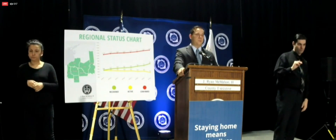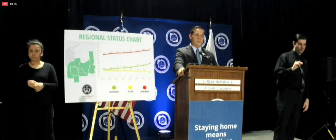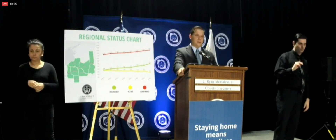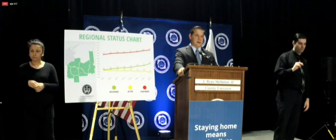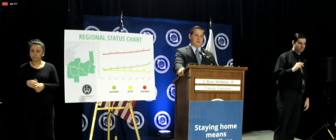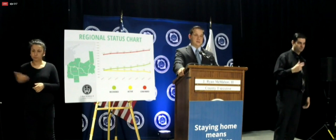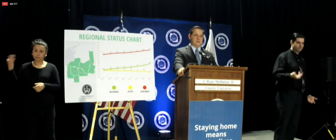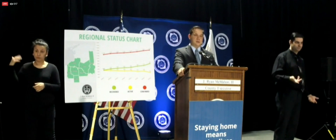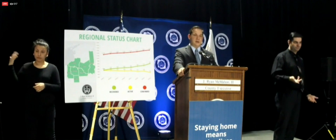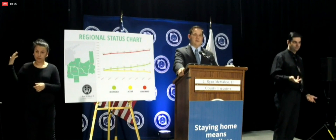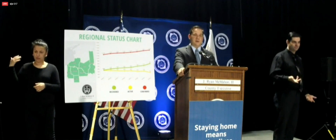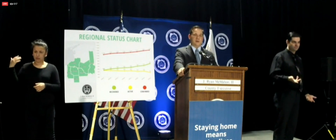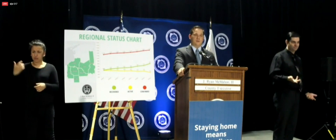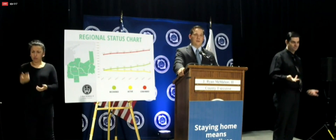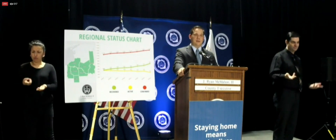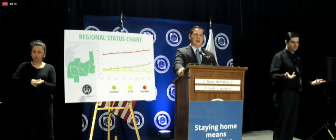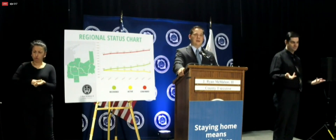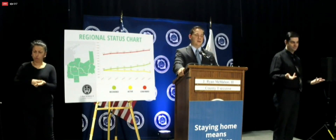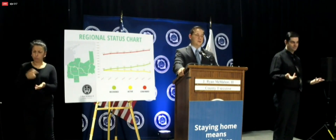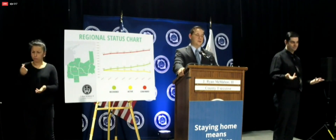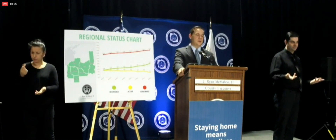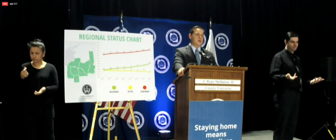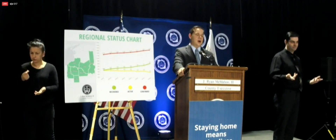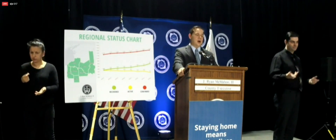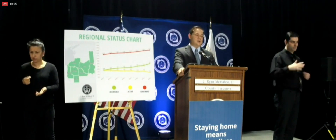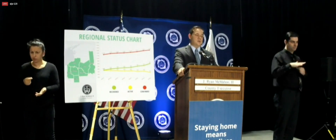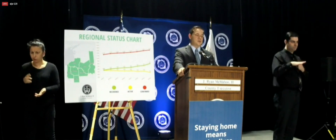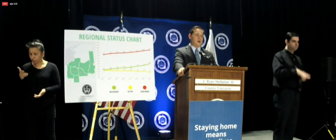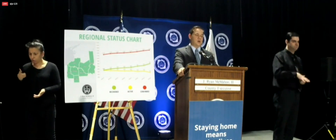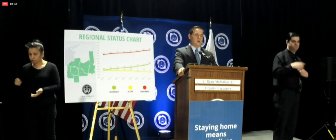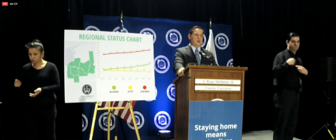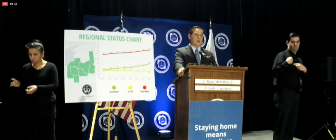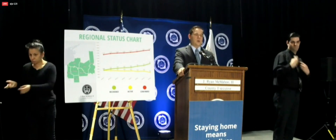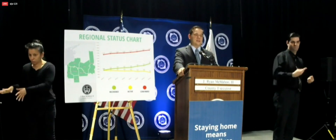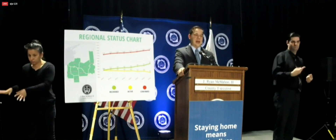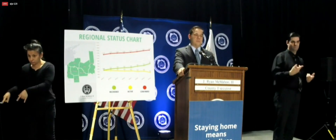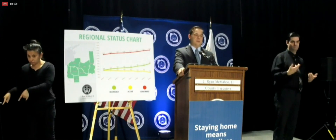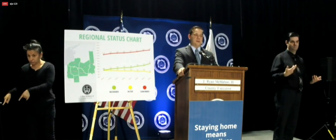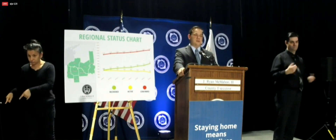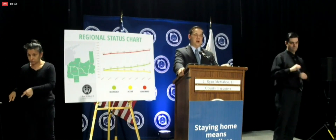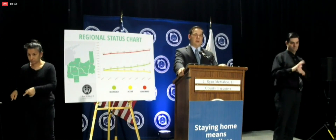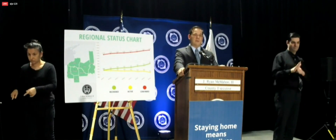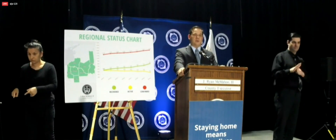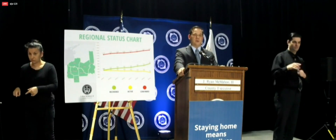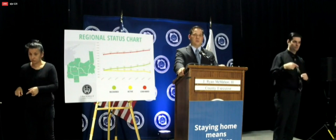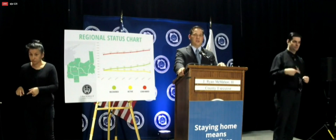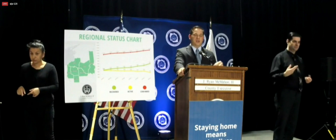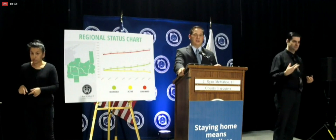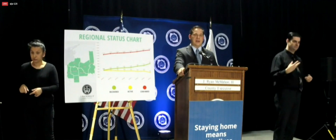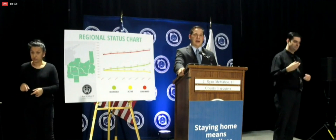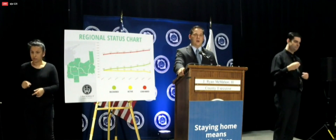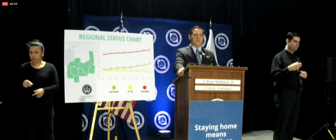WE HAVE BEEN MAKING GOOD DECISIONS, THAT'S WHY WE'VE HAD SURPLUS AND THAT'S WHY WE'VE BEEN CUTTING PROPERTY TAXES